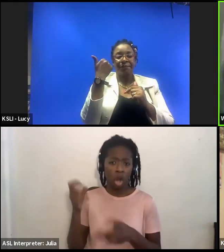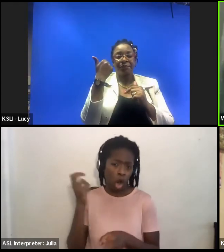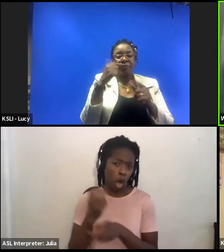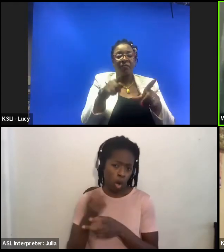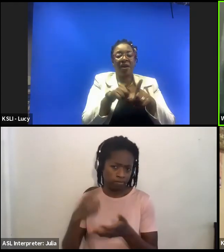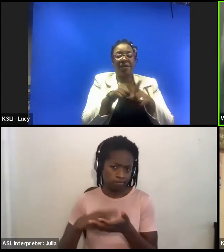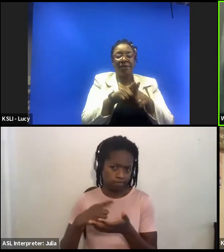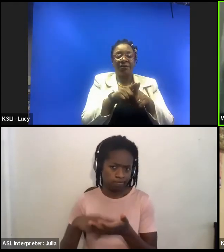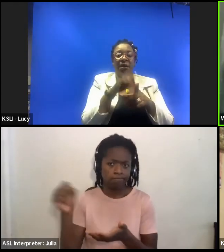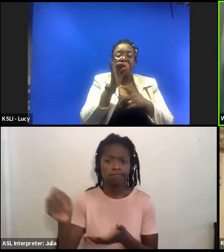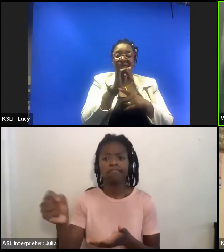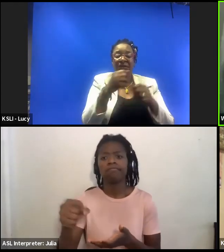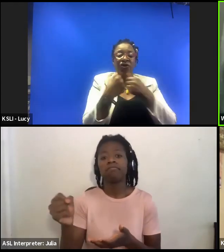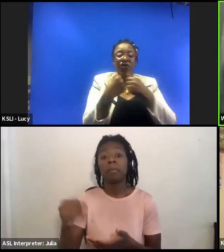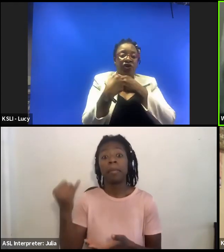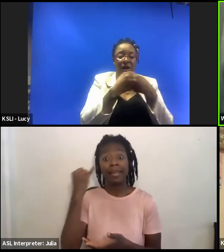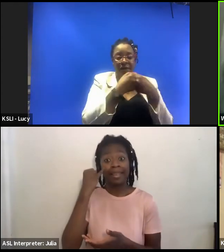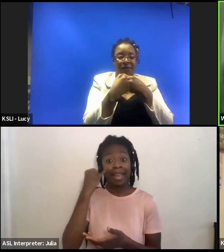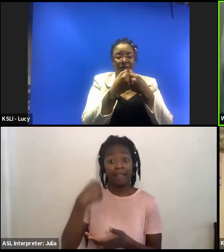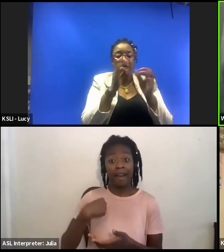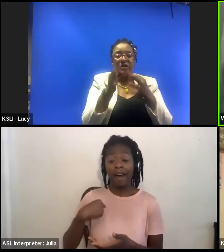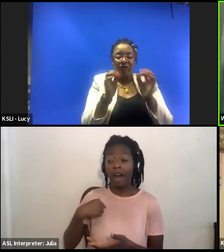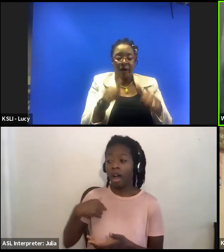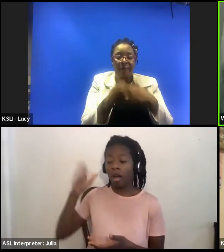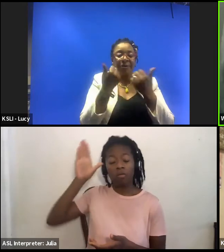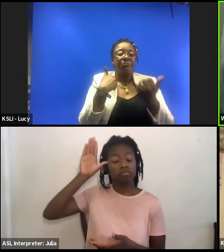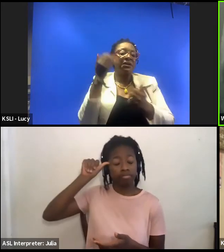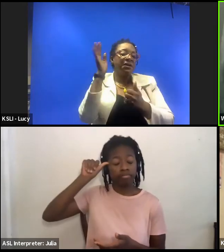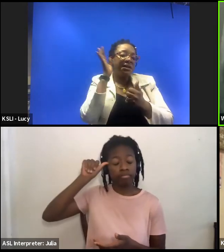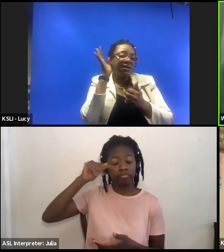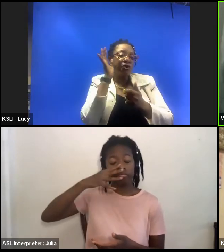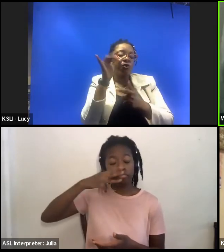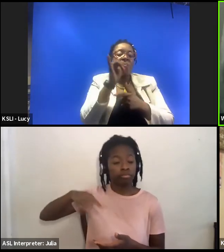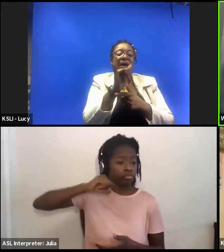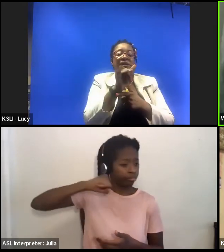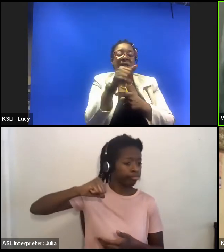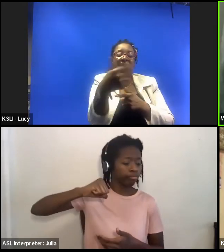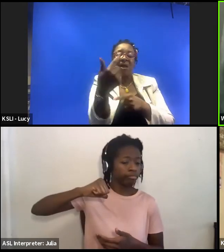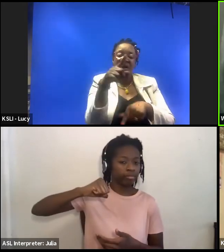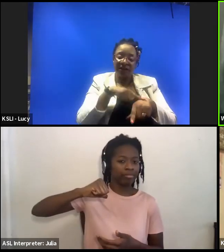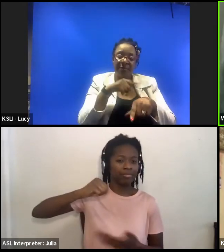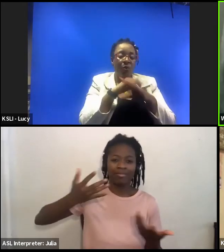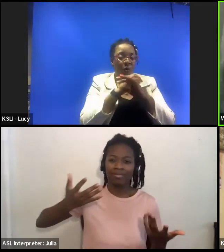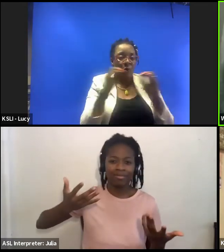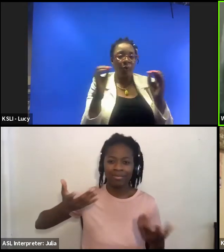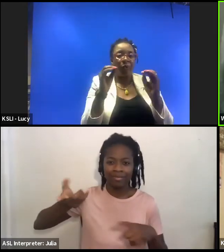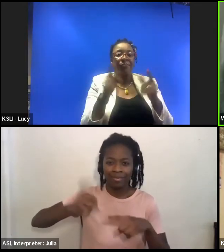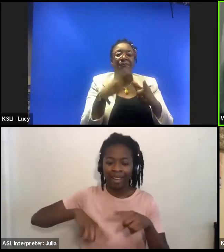that if I hadn't listened to that lady at that time, I wouldn't have gotten to where I am.